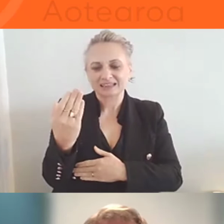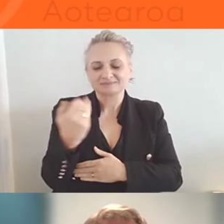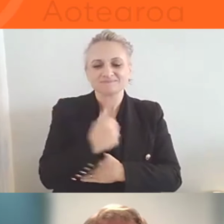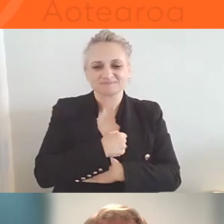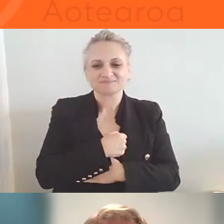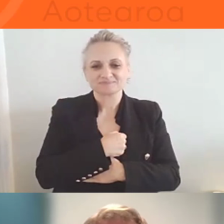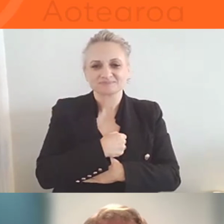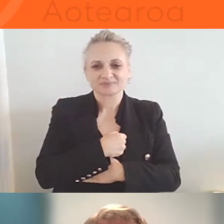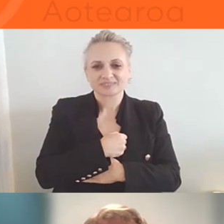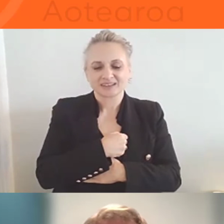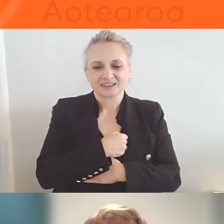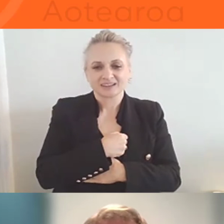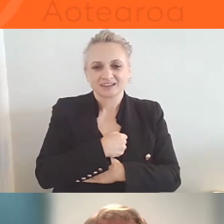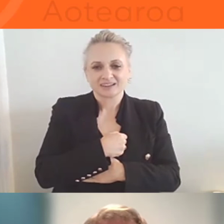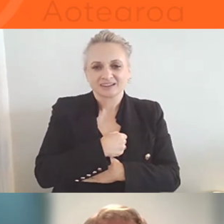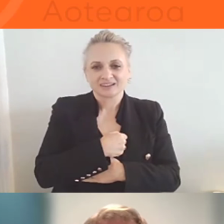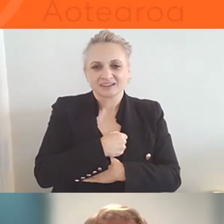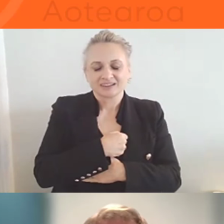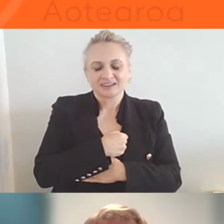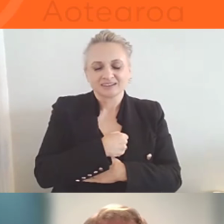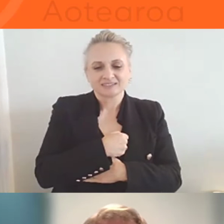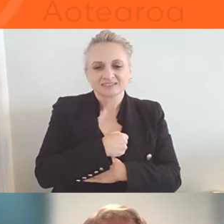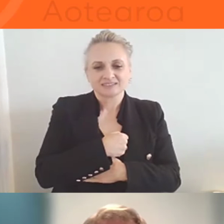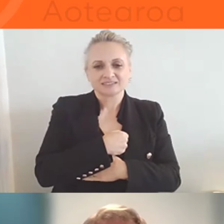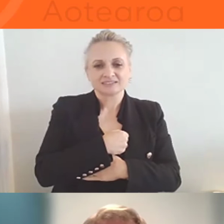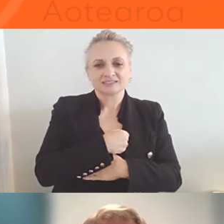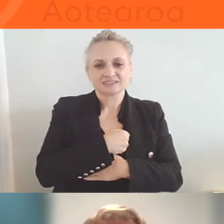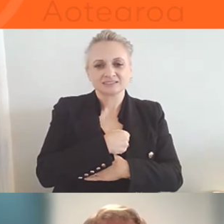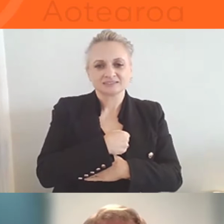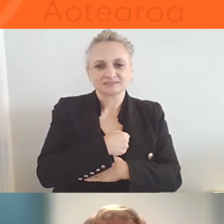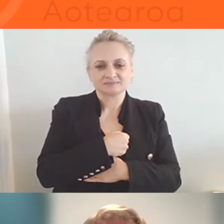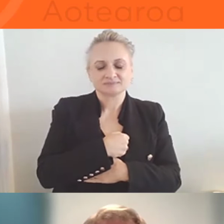opening about what I see as the driver of the outcomes we're seeing